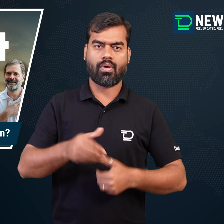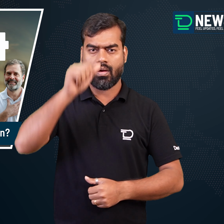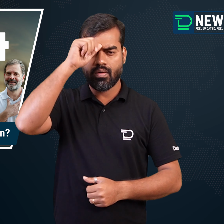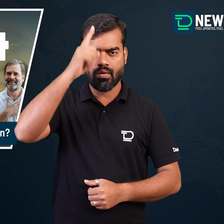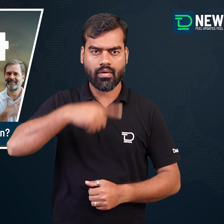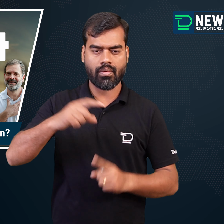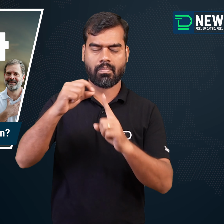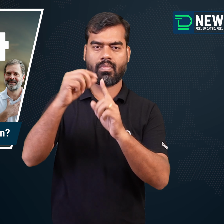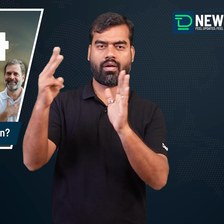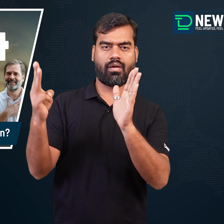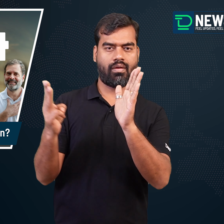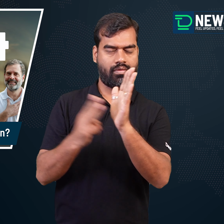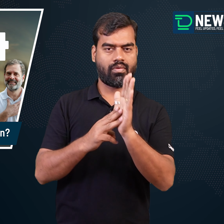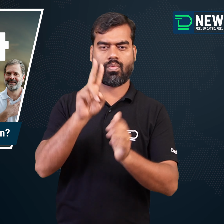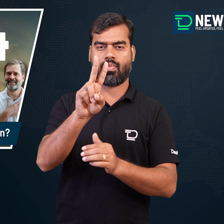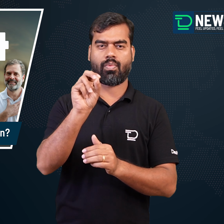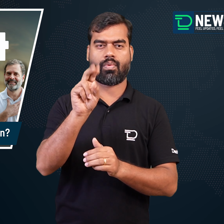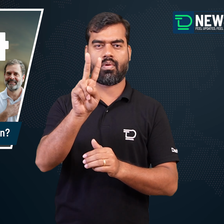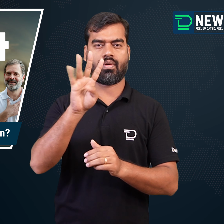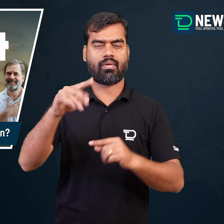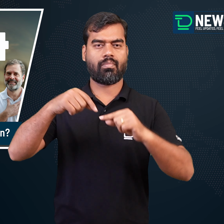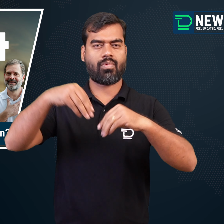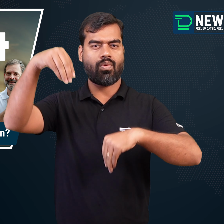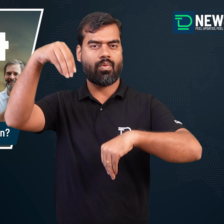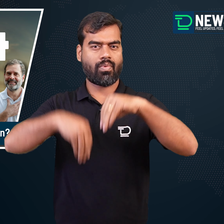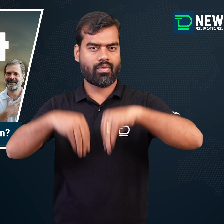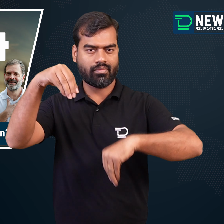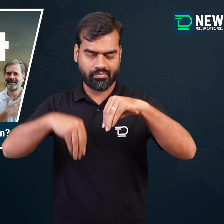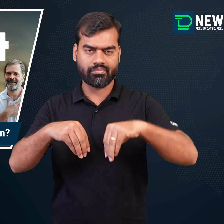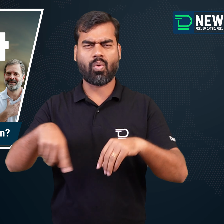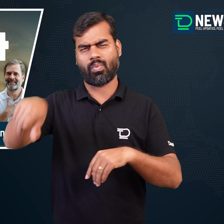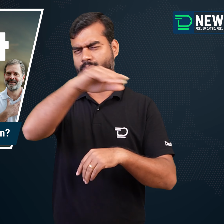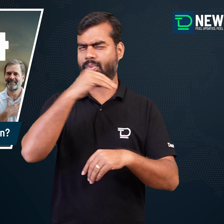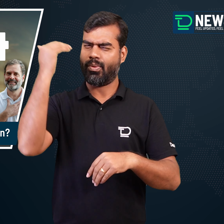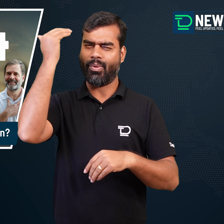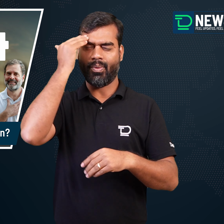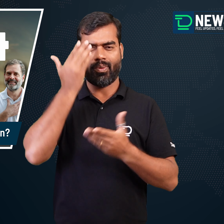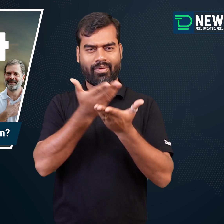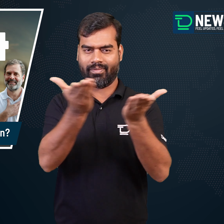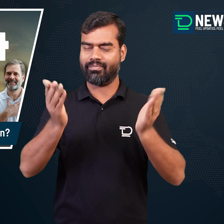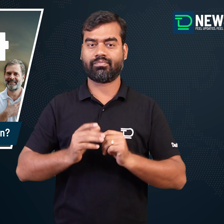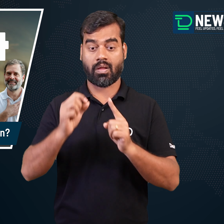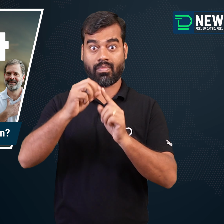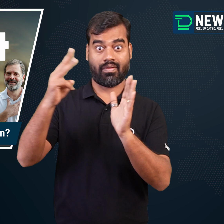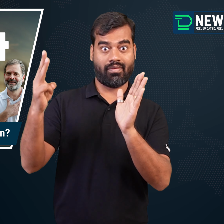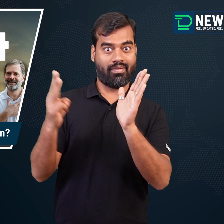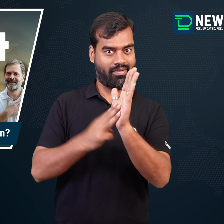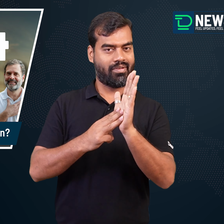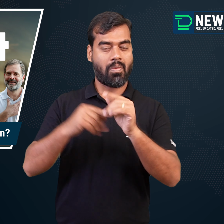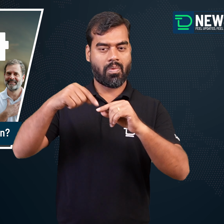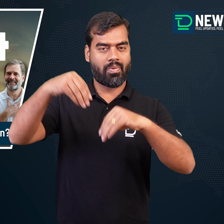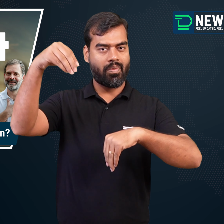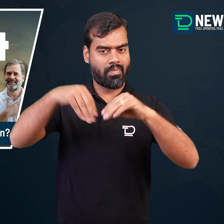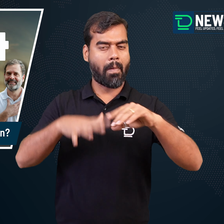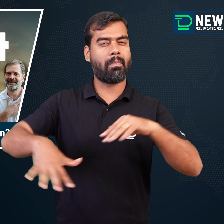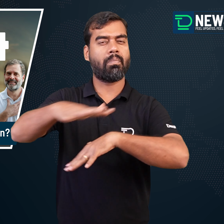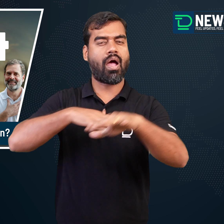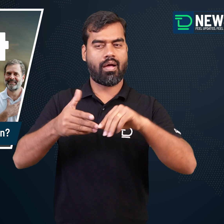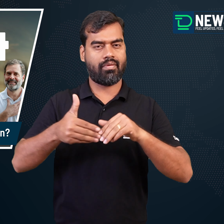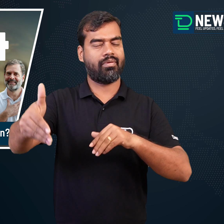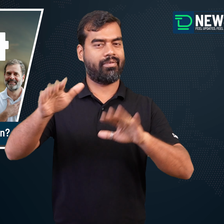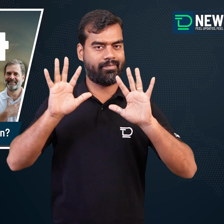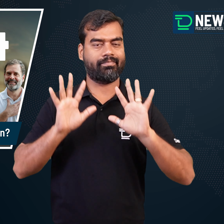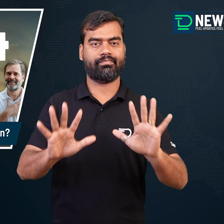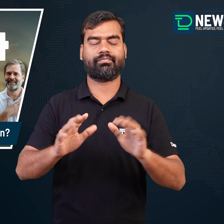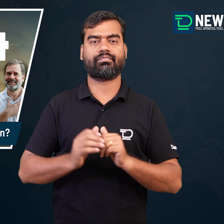We all know that in 2024, India is going to have a prime minister election.